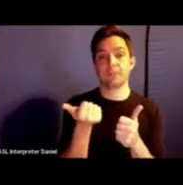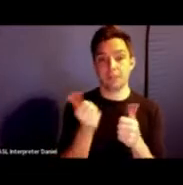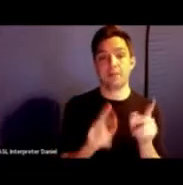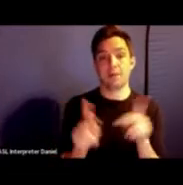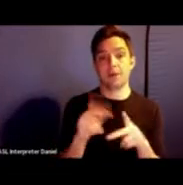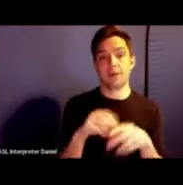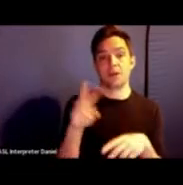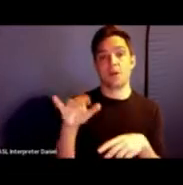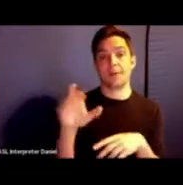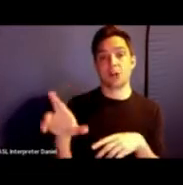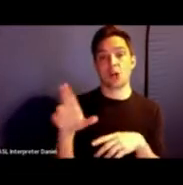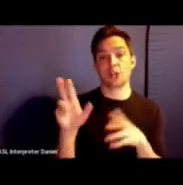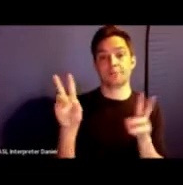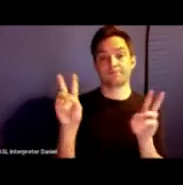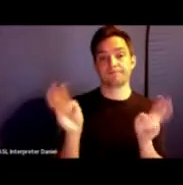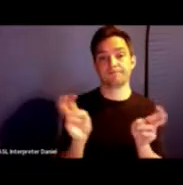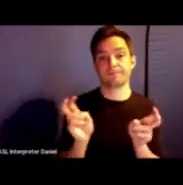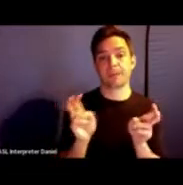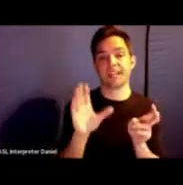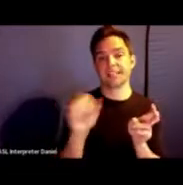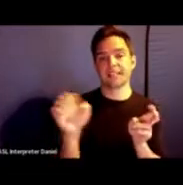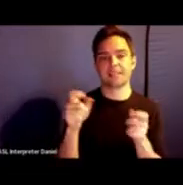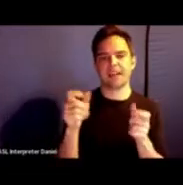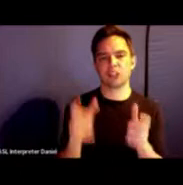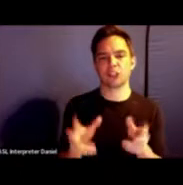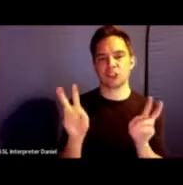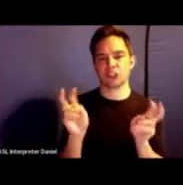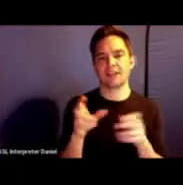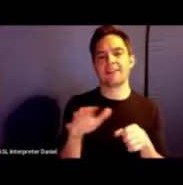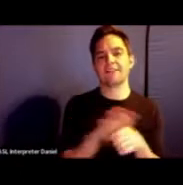webinar today, it's a case manager who's filling this is a